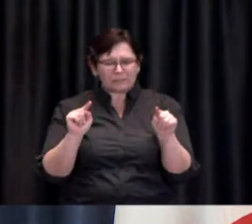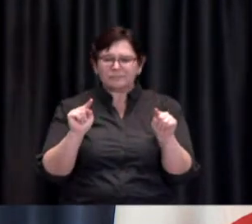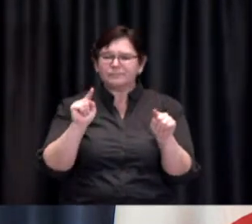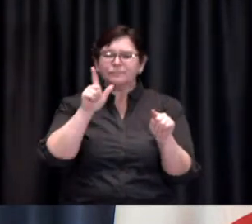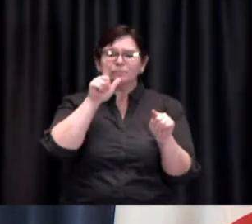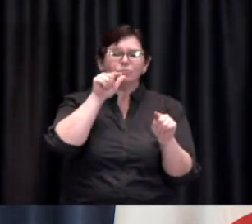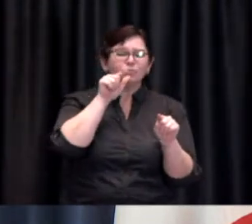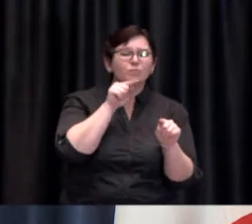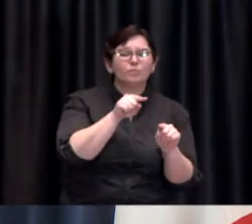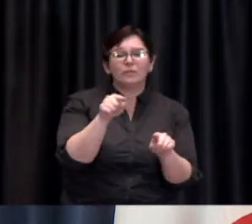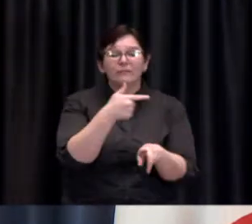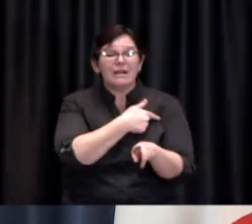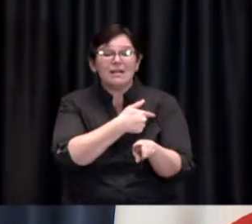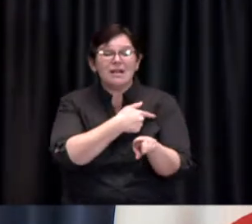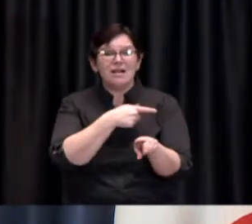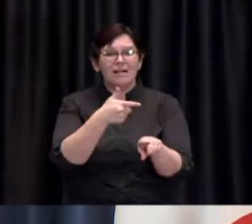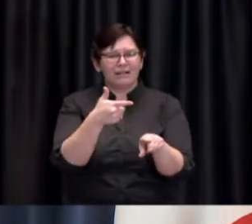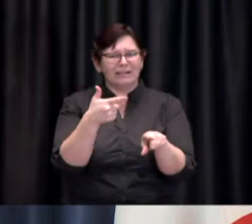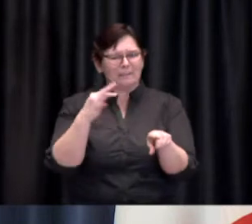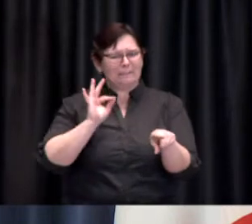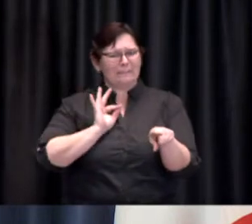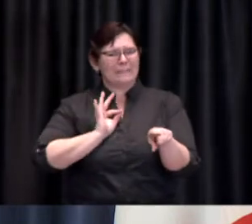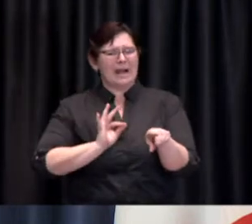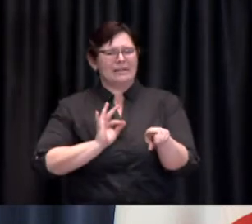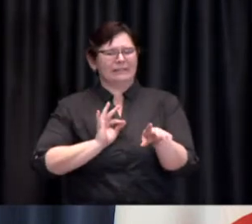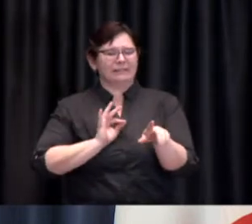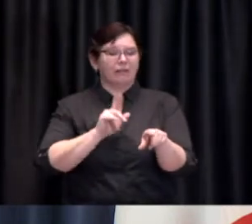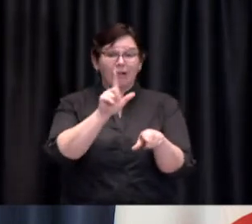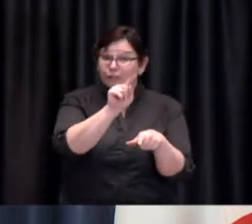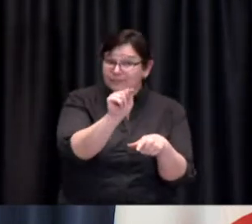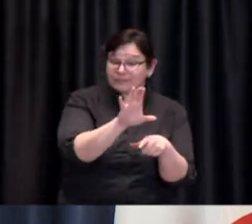care settings and within retirement homes will soon be a benefit that's